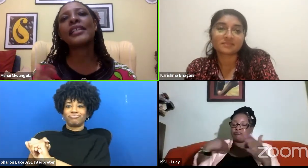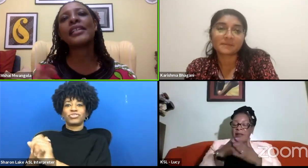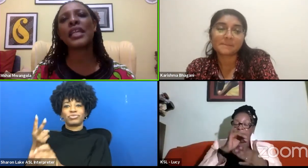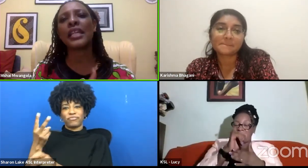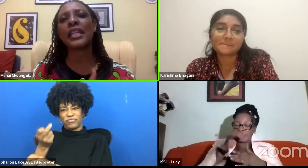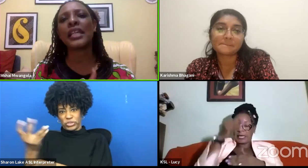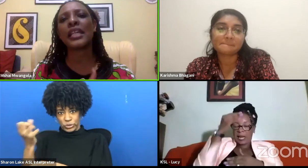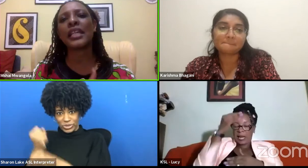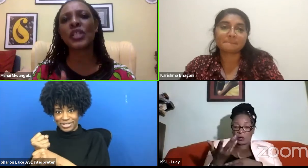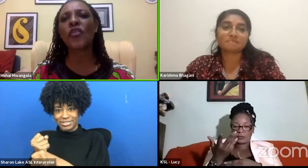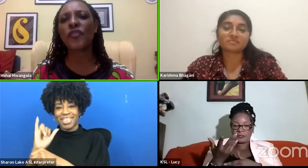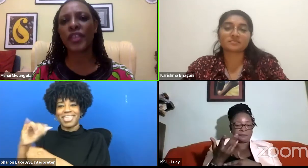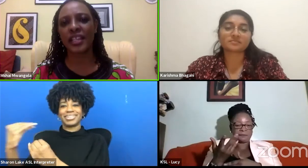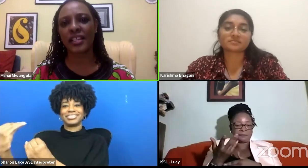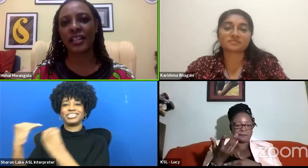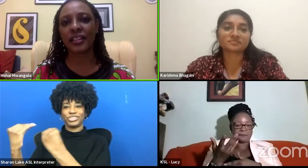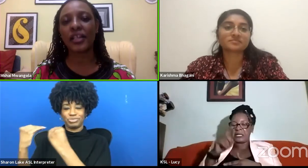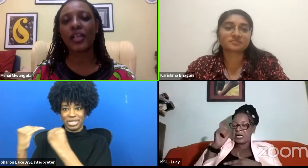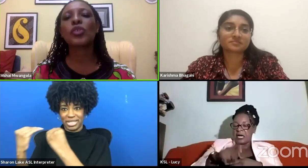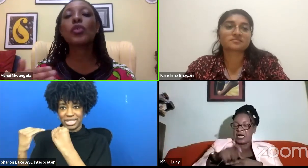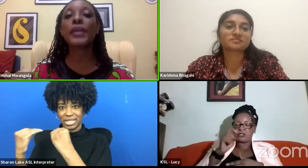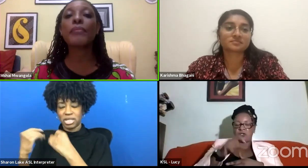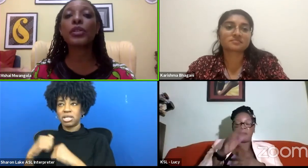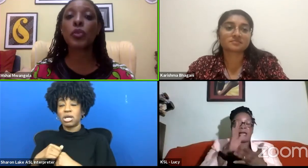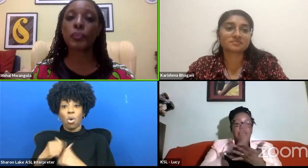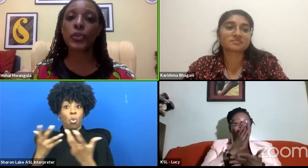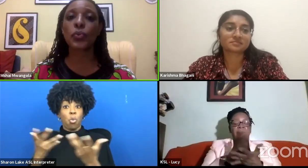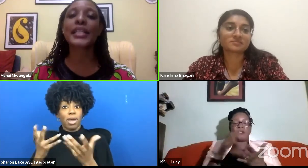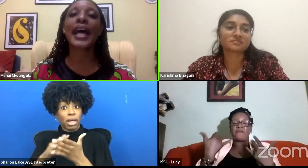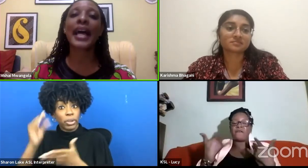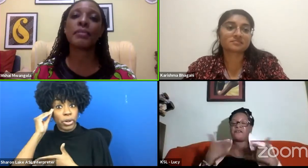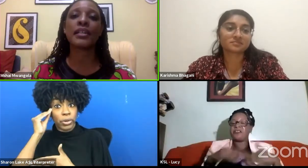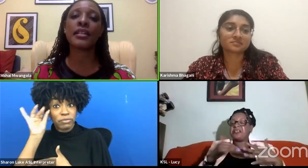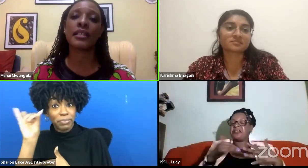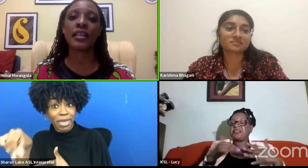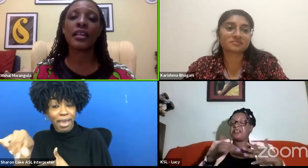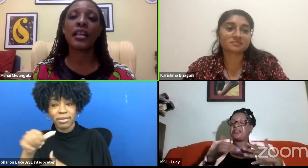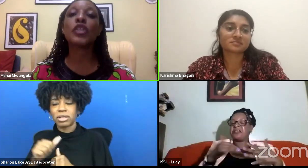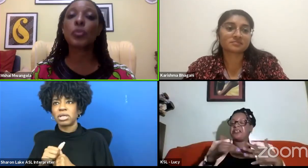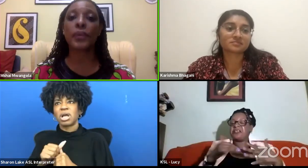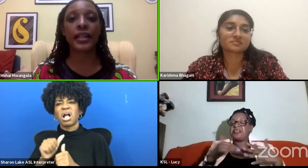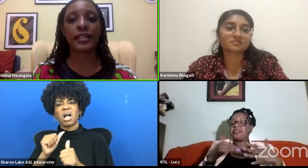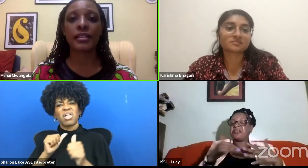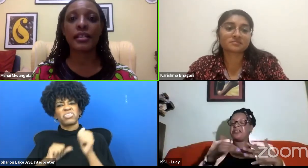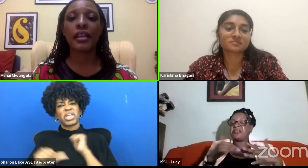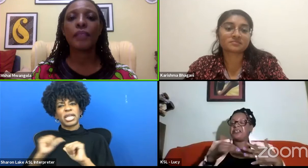to be in a department of theater to be able to put what I had been learning into practice